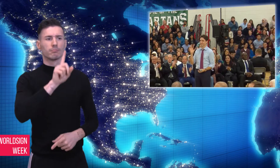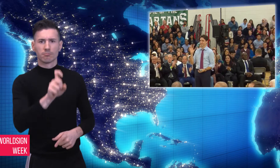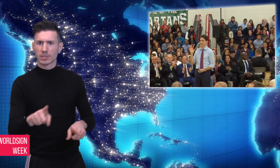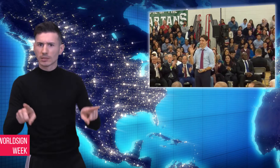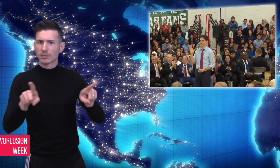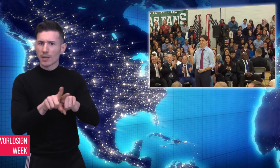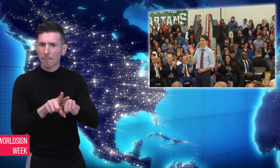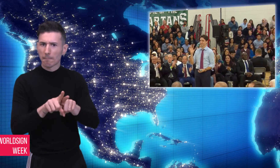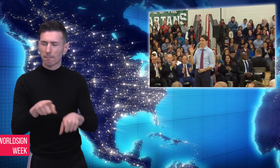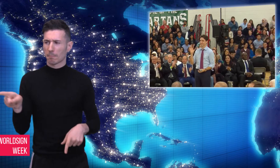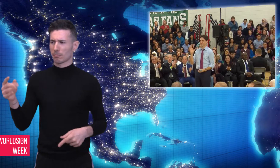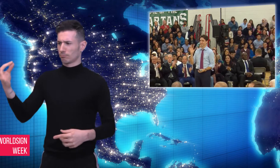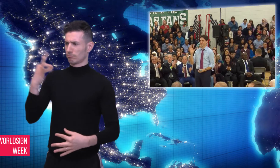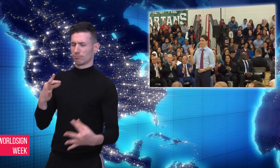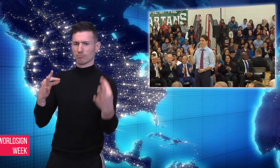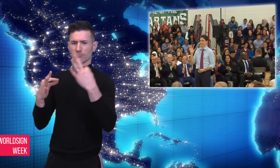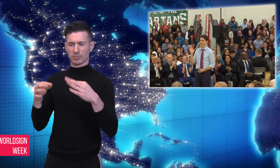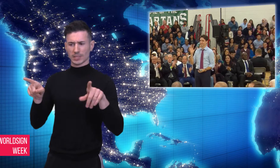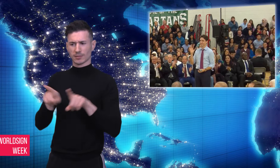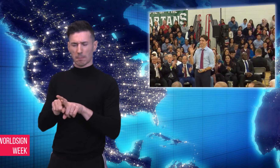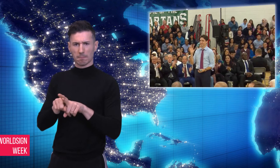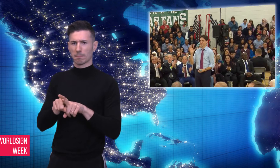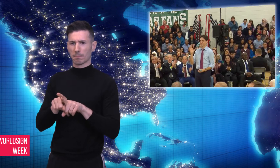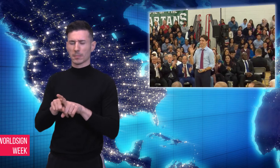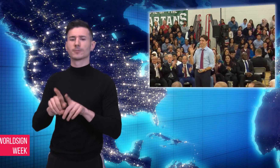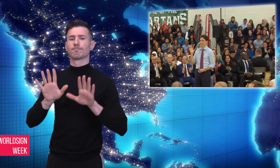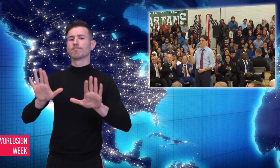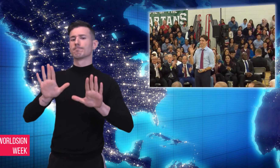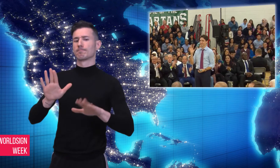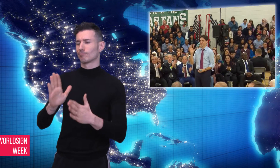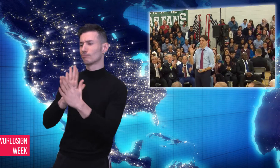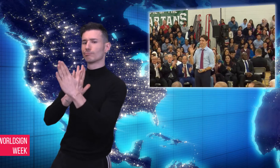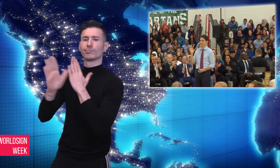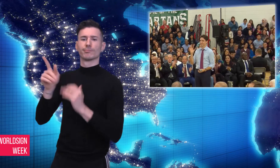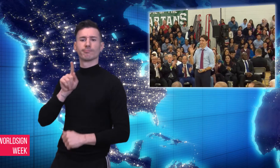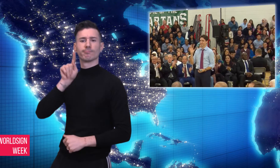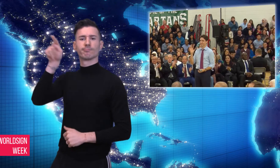also asked the same question and PM Trudeau took notice.